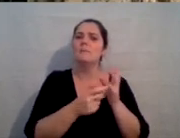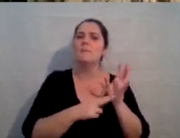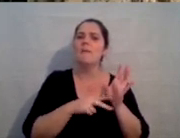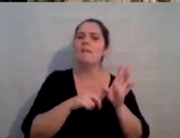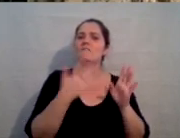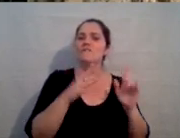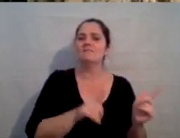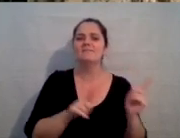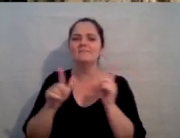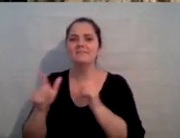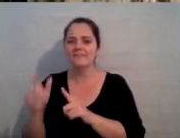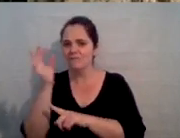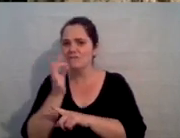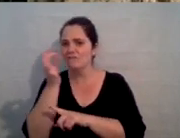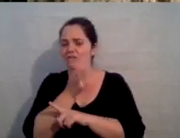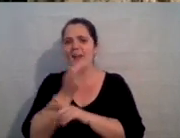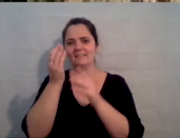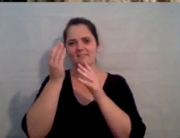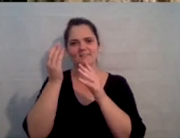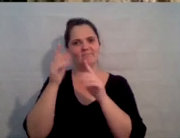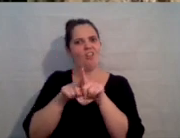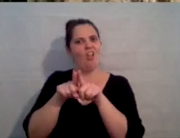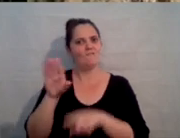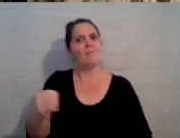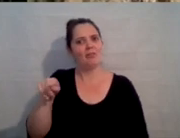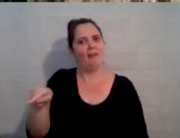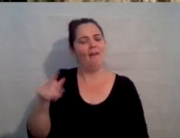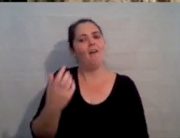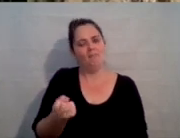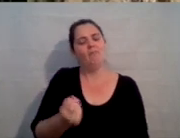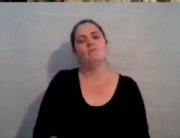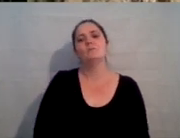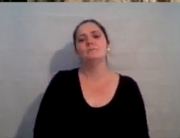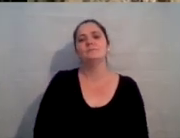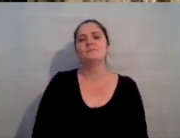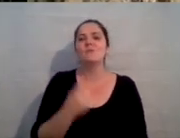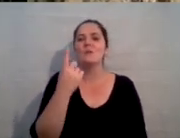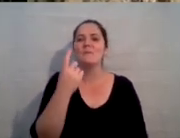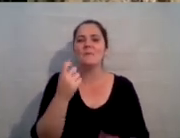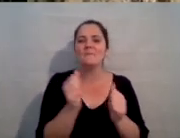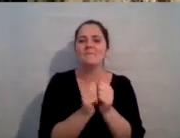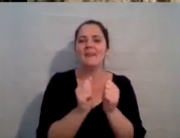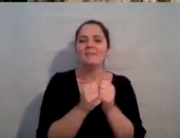Alright let's go over to your final sheet of paper for tonight, see if this my final sheet of paper, it is.